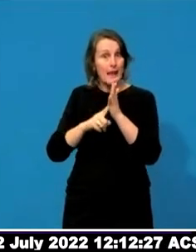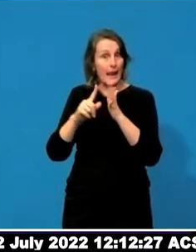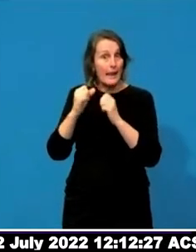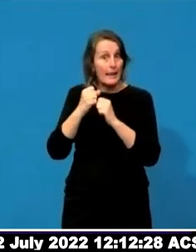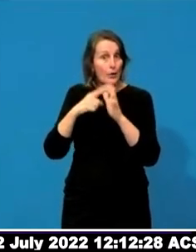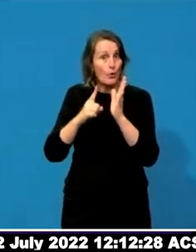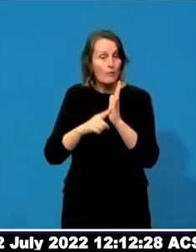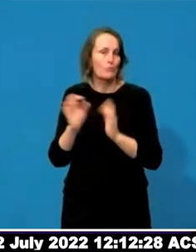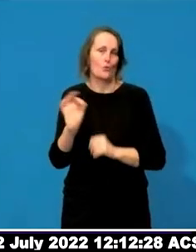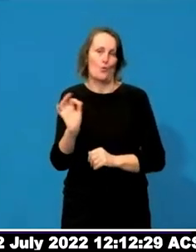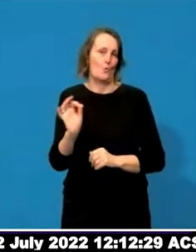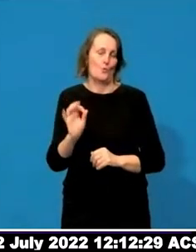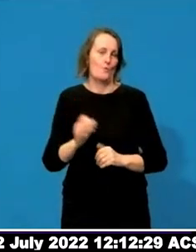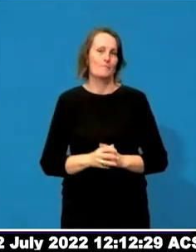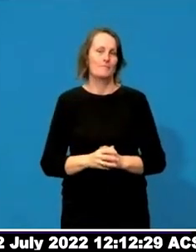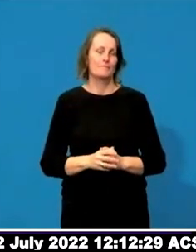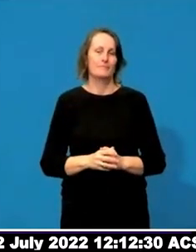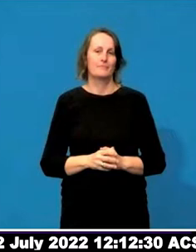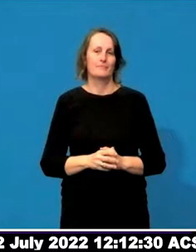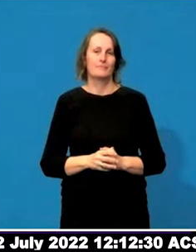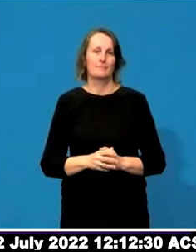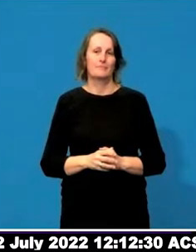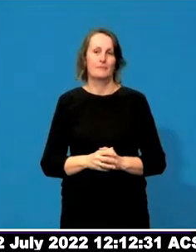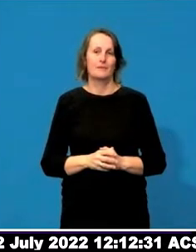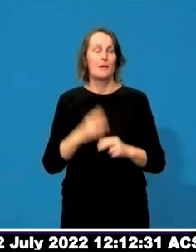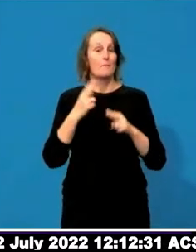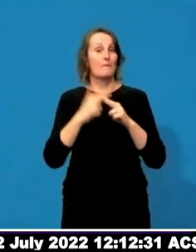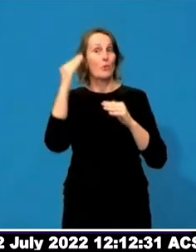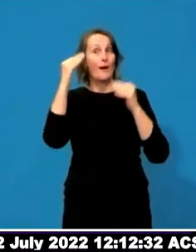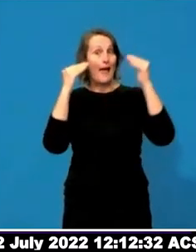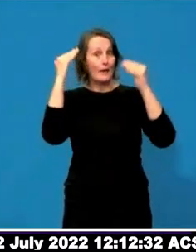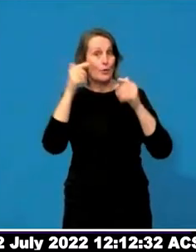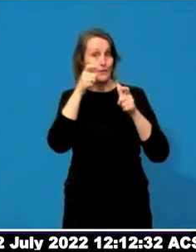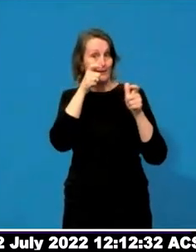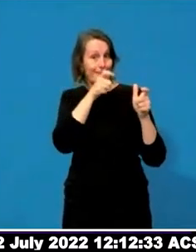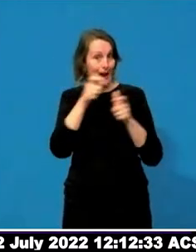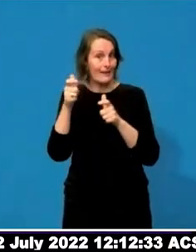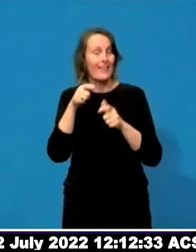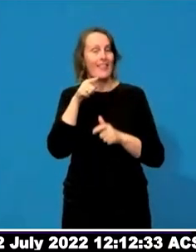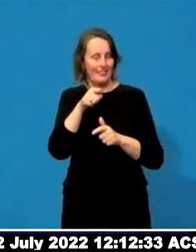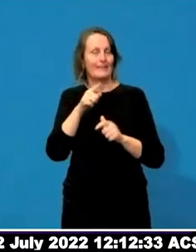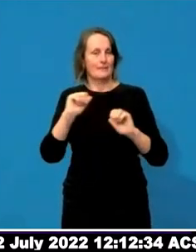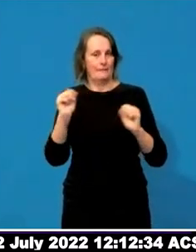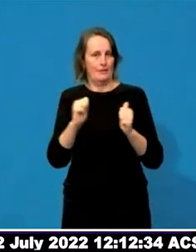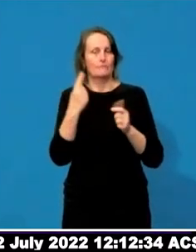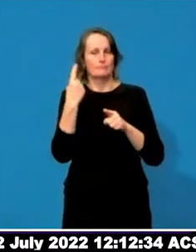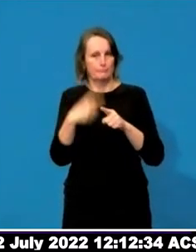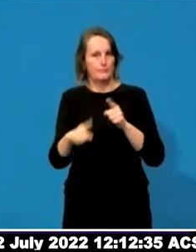whereas with adult guardianship, you've gone through that legal process and there's a guardianship order.